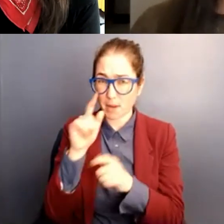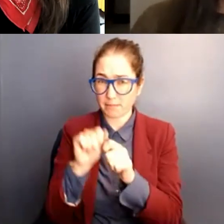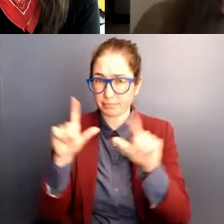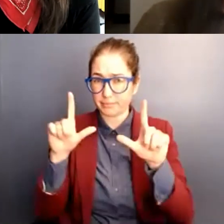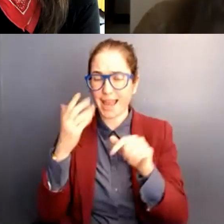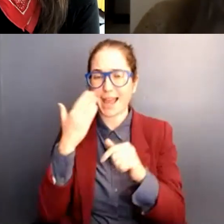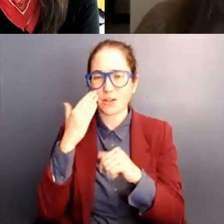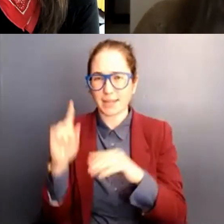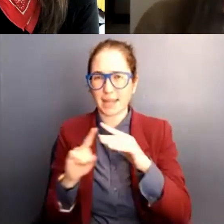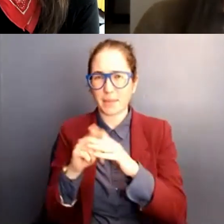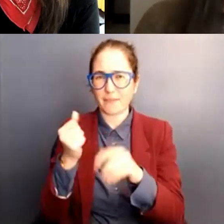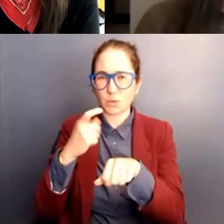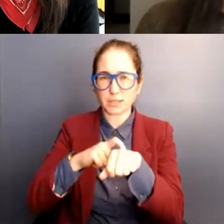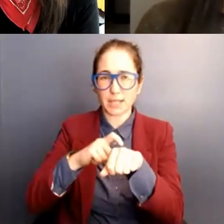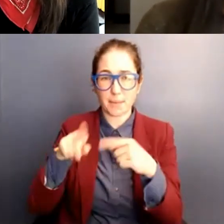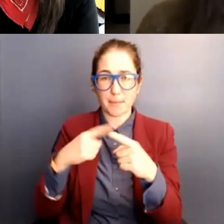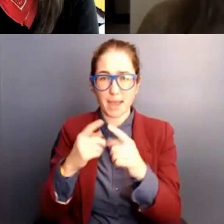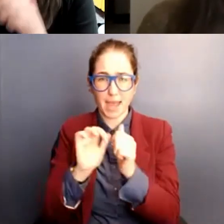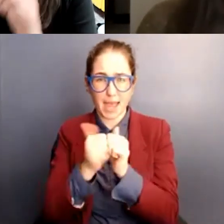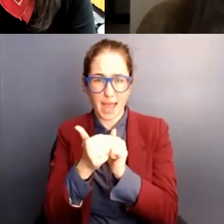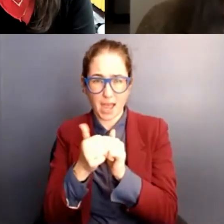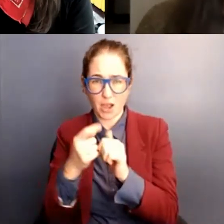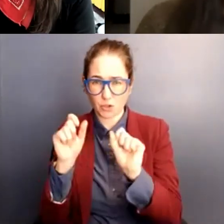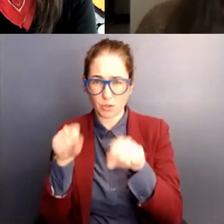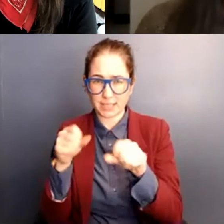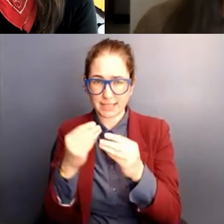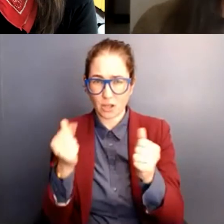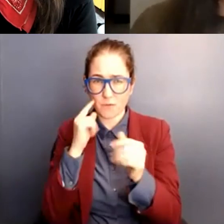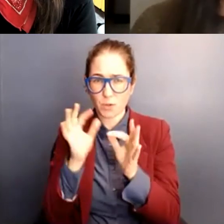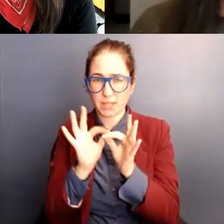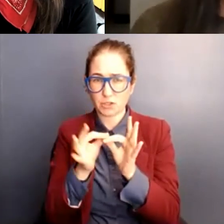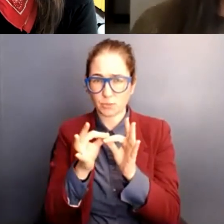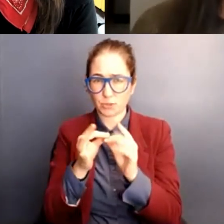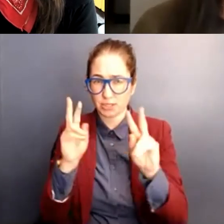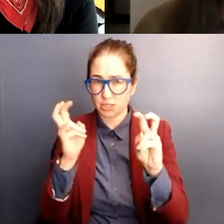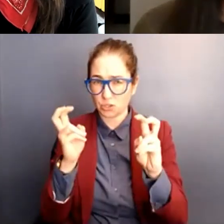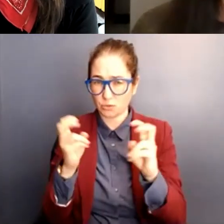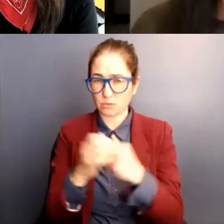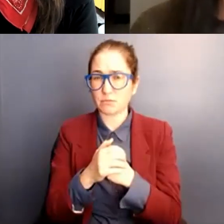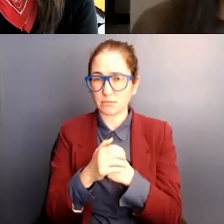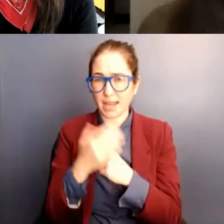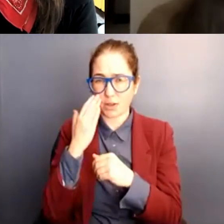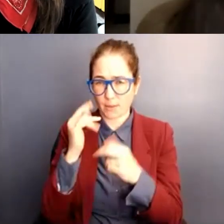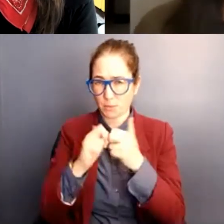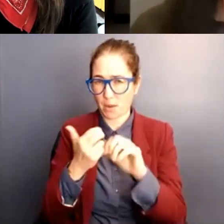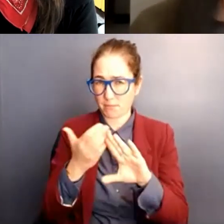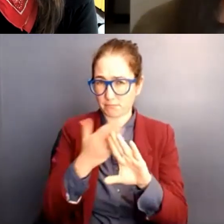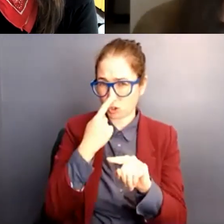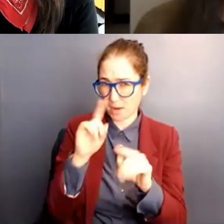few times about how you were able to solve for the interpreter. And I know that was an issue. Could you tell everybody how you fixed